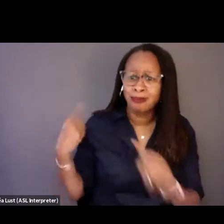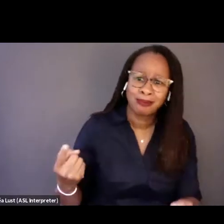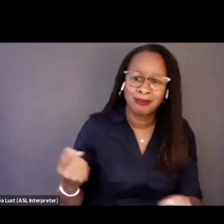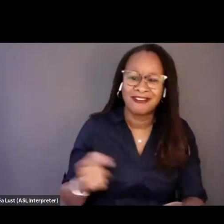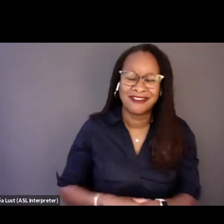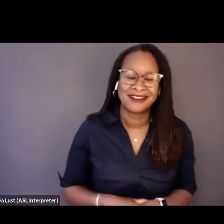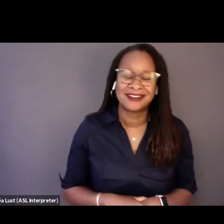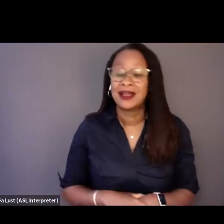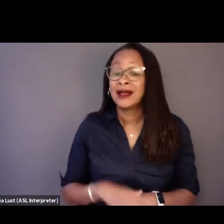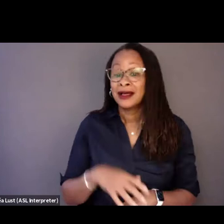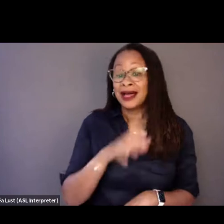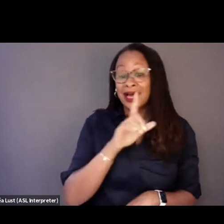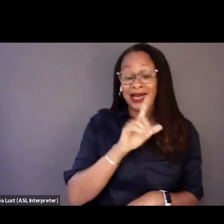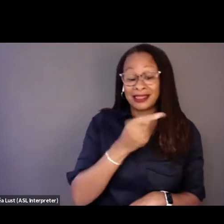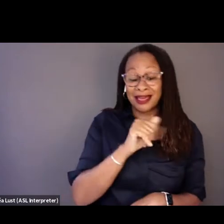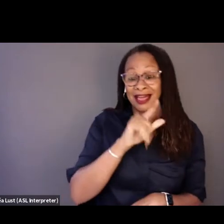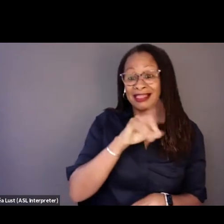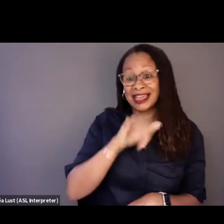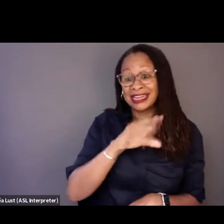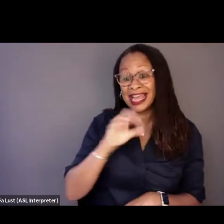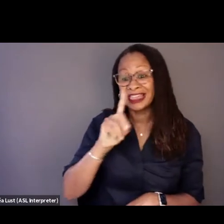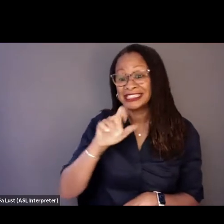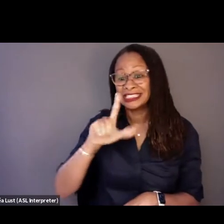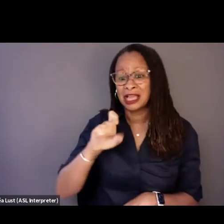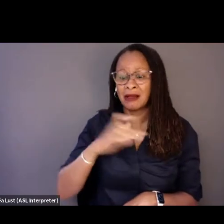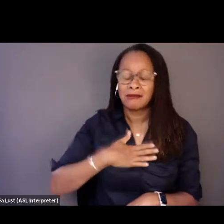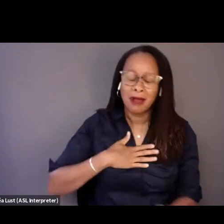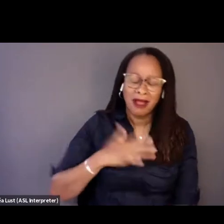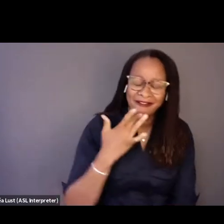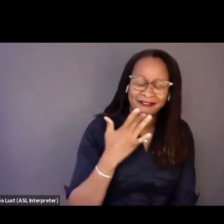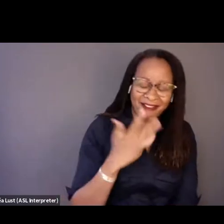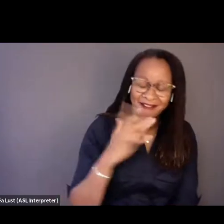"The Lady in the Dale" is absolutely one of my favorite documentaries I've seen in a really long time.